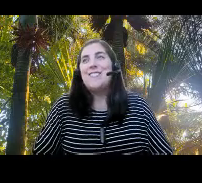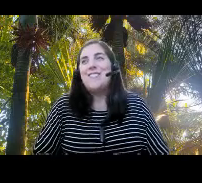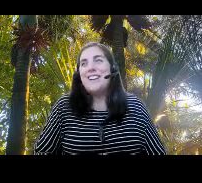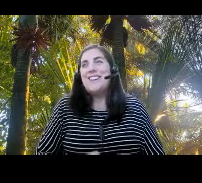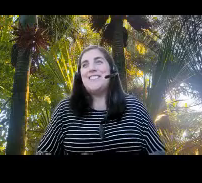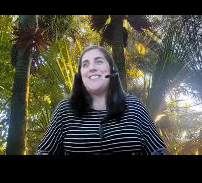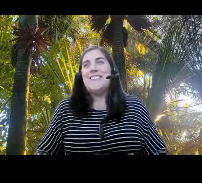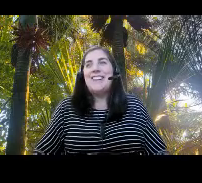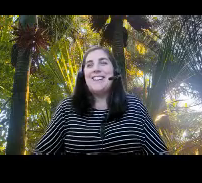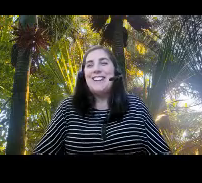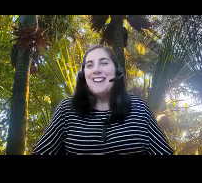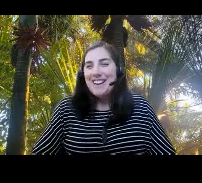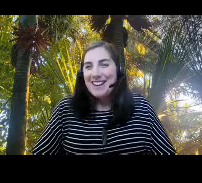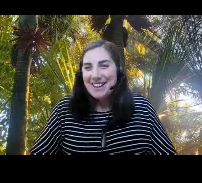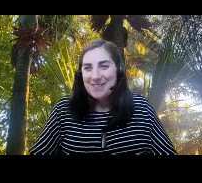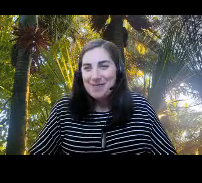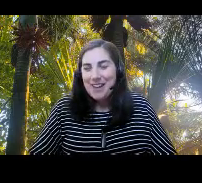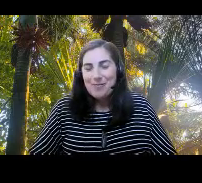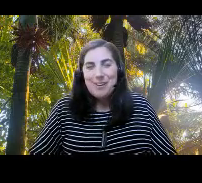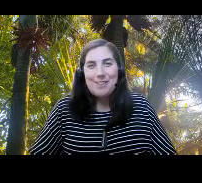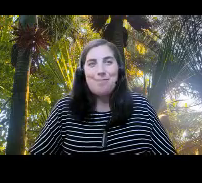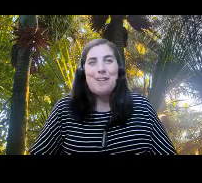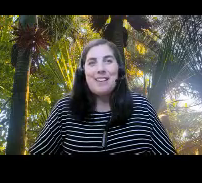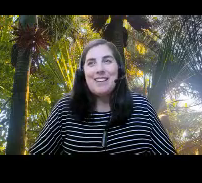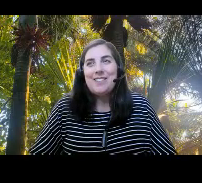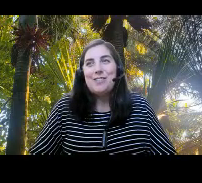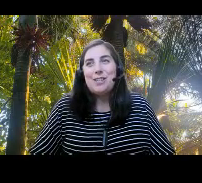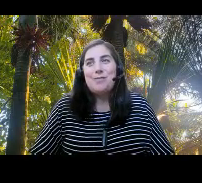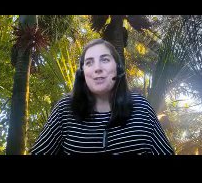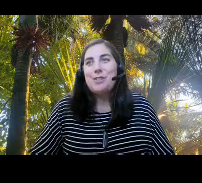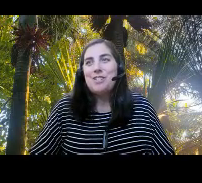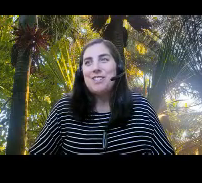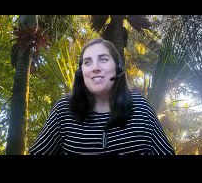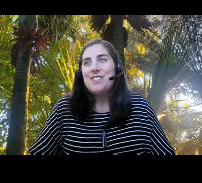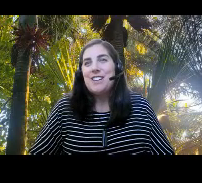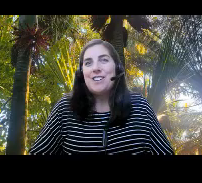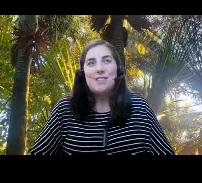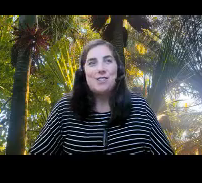I really enjoyed that. And we have plenty of time for questions now.